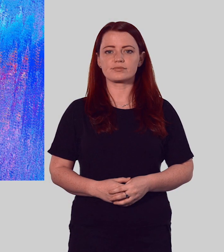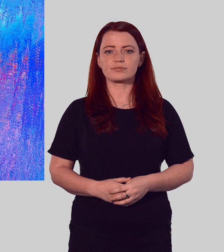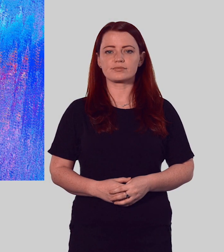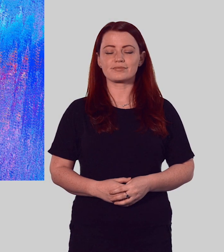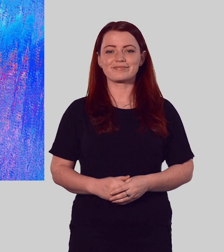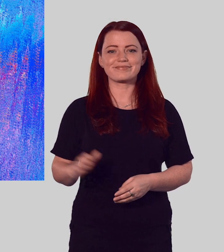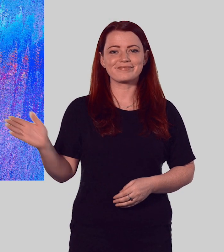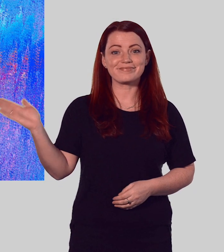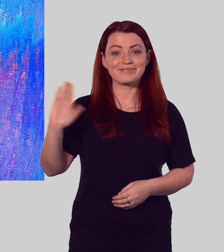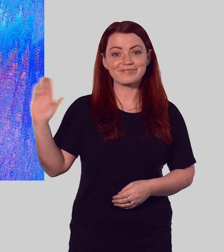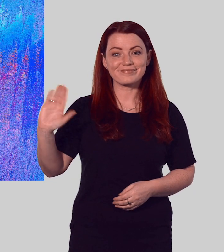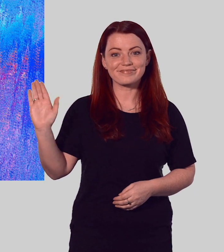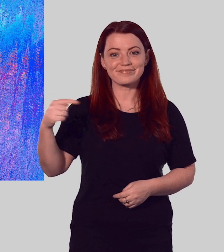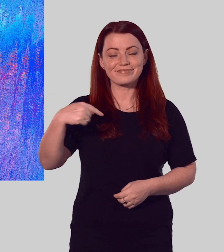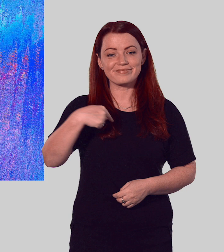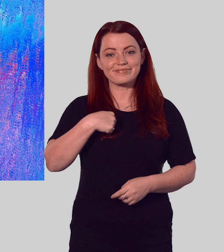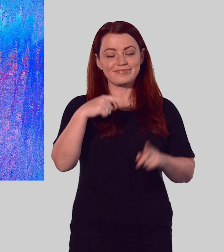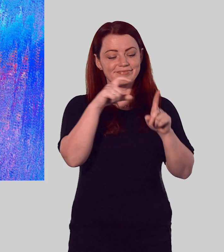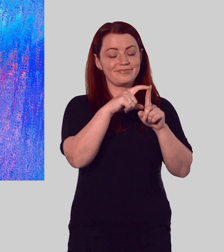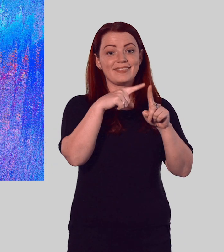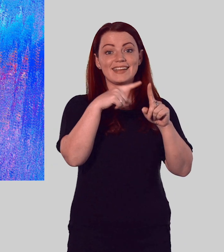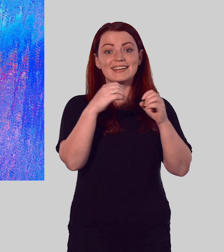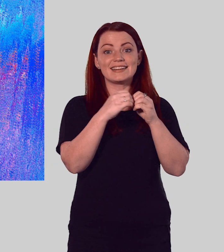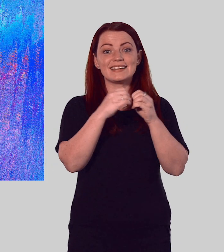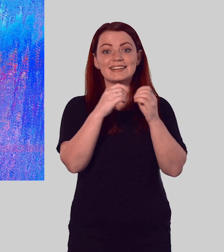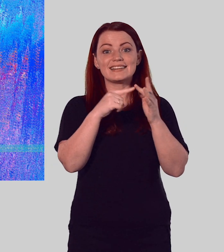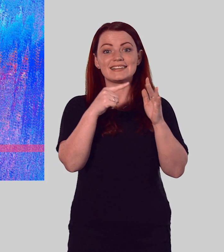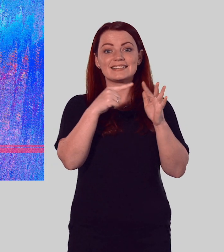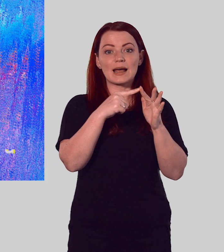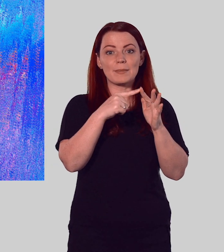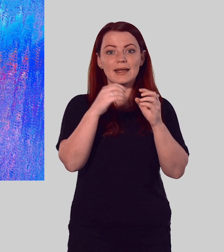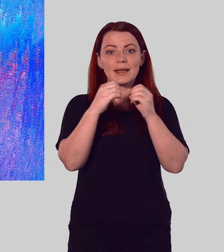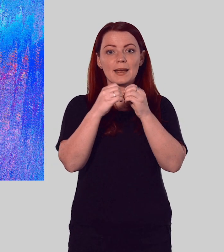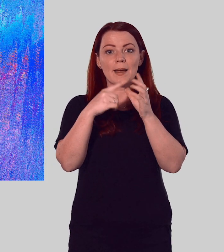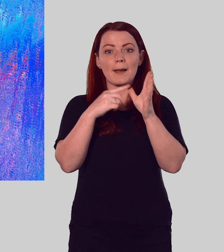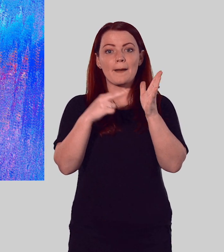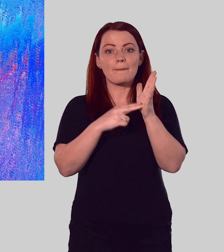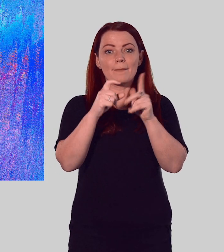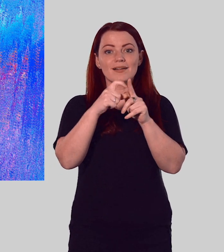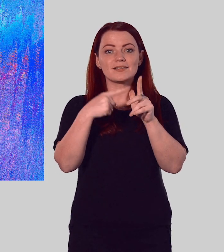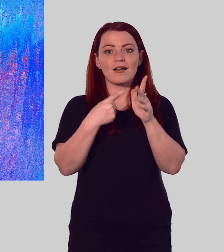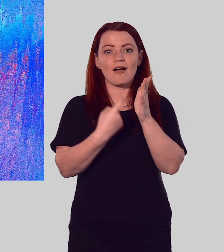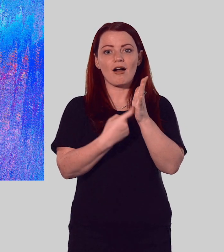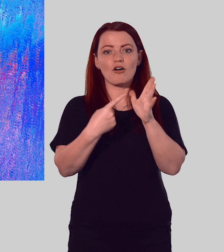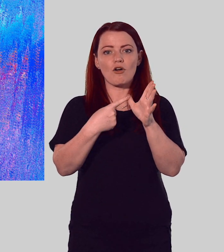Hello I am Debbie Bandara and I am the CEO and Artistic Director of Forest Tribe Theatre